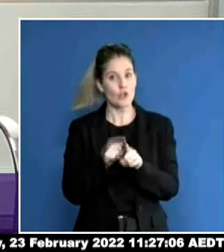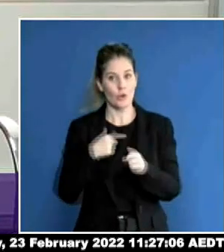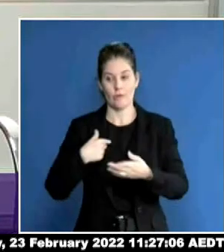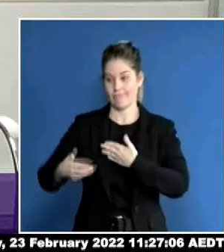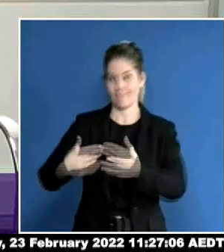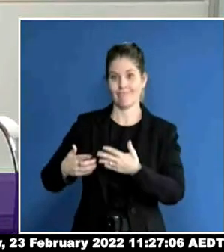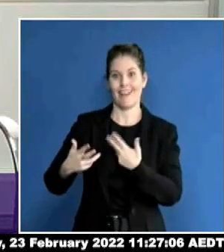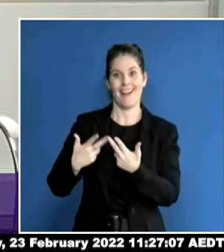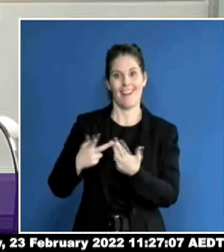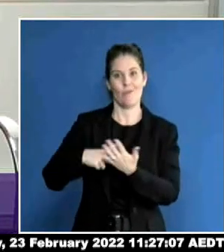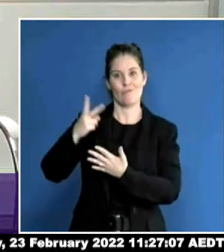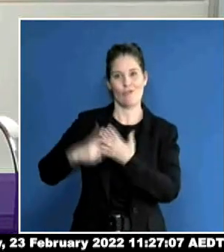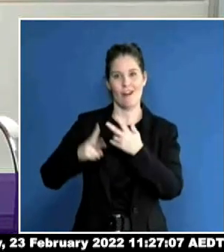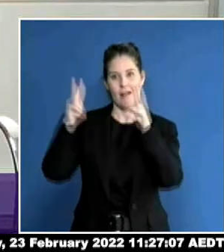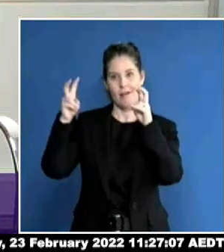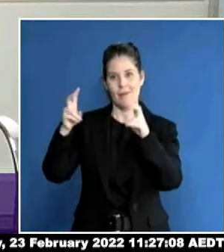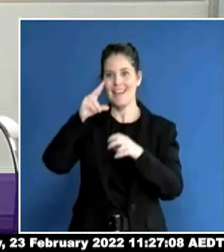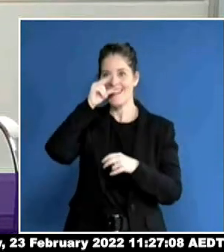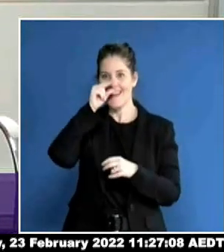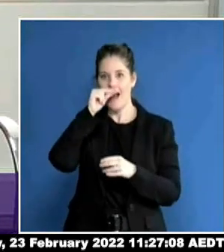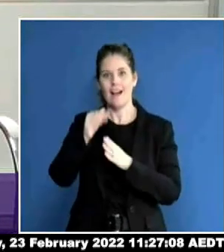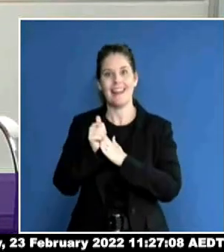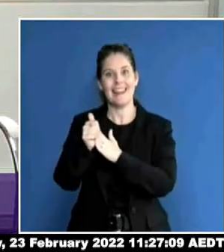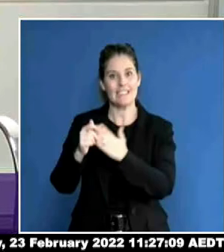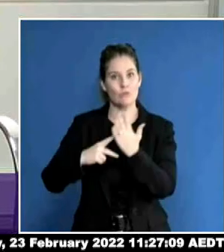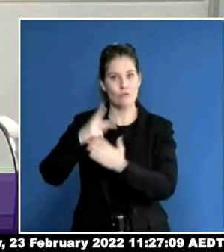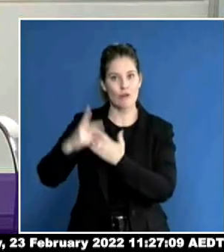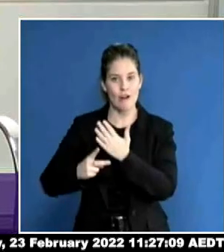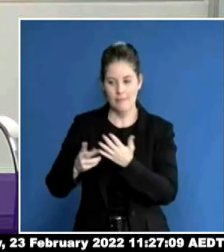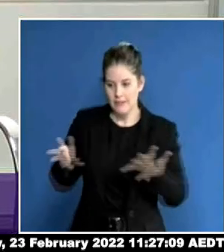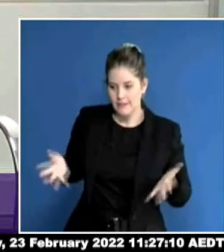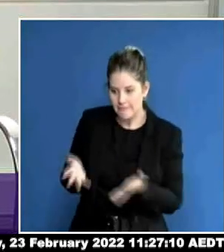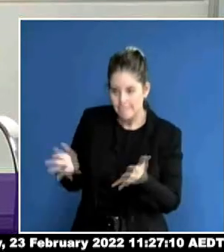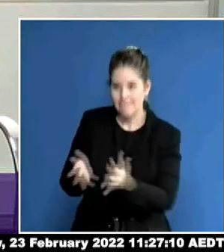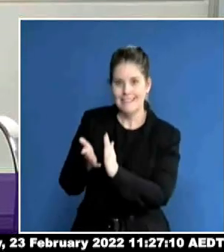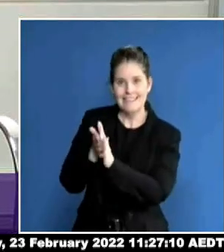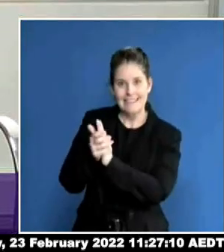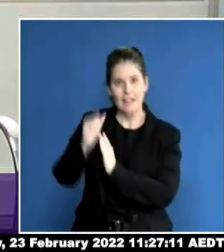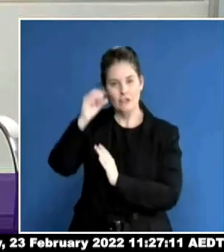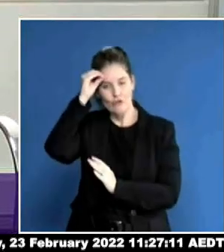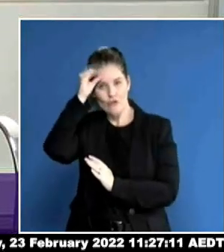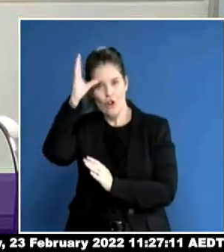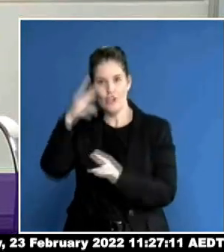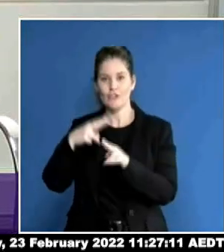knowledge of young disabled people between the ages of 14 to 25, helps them develop